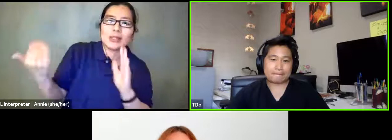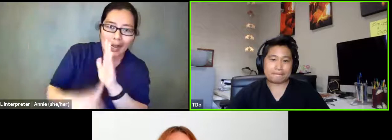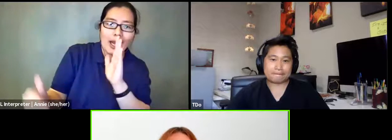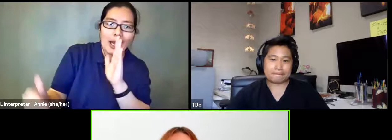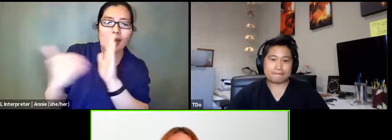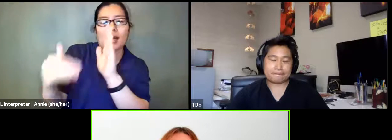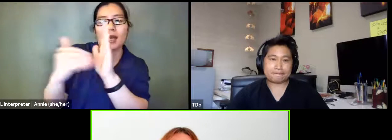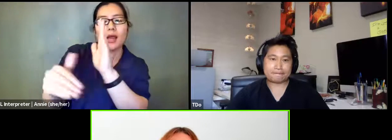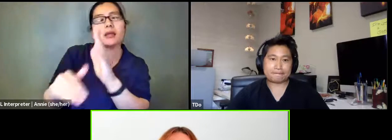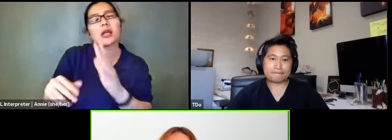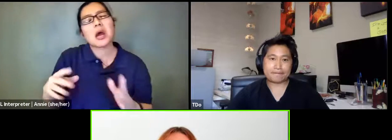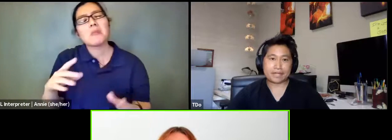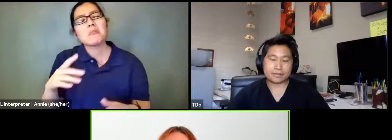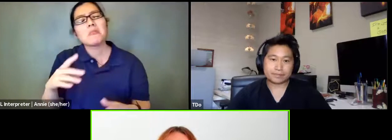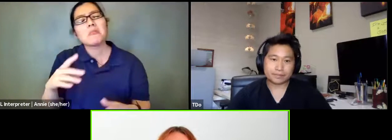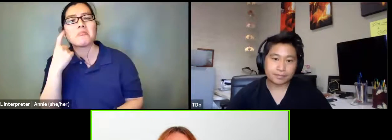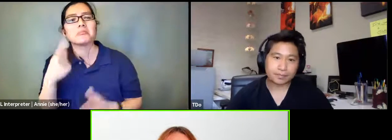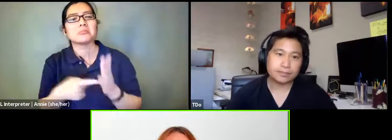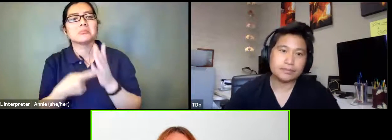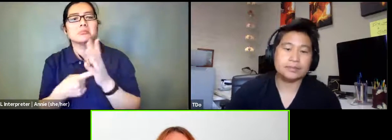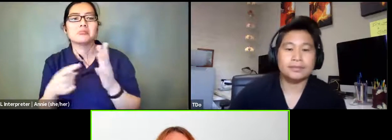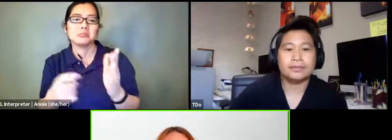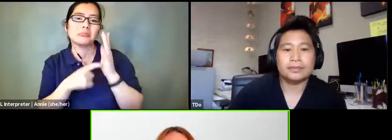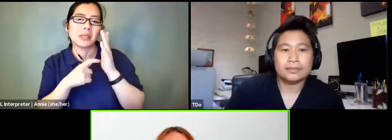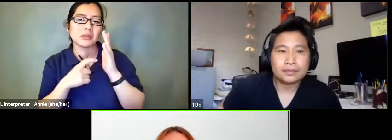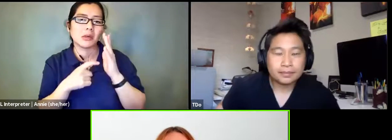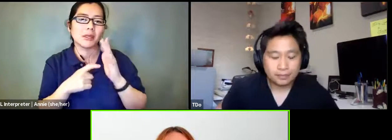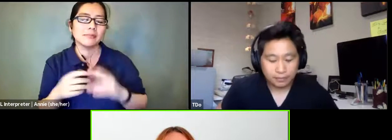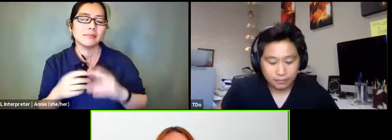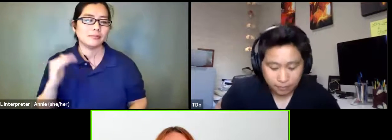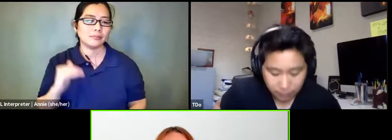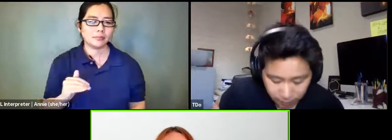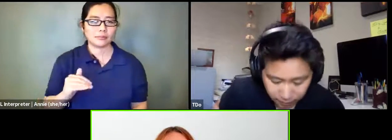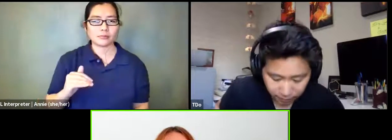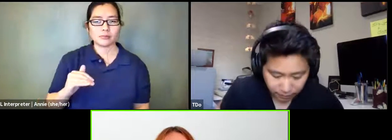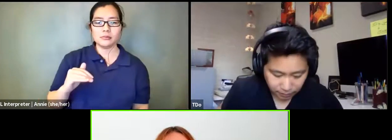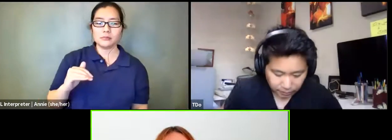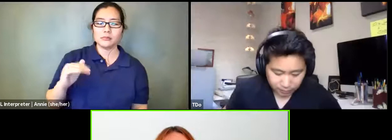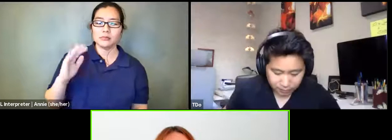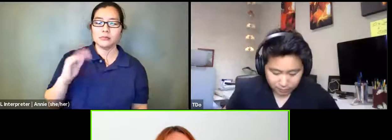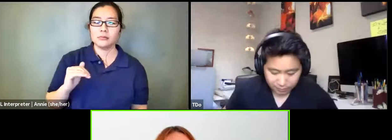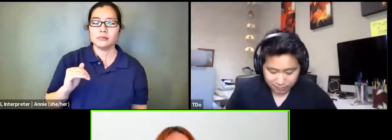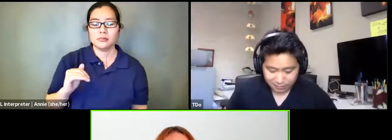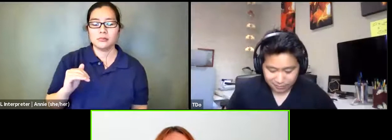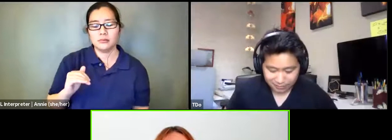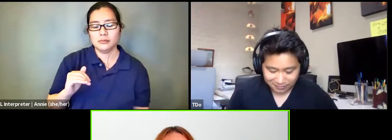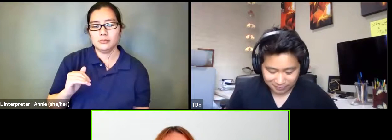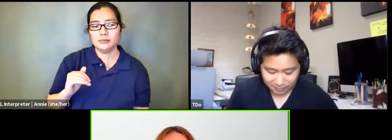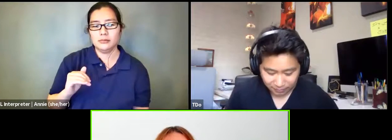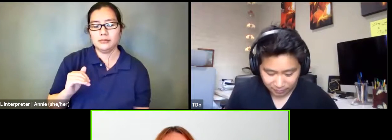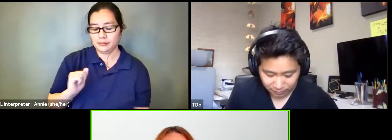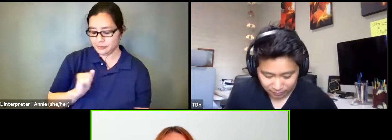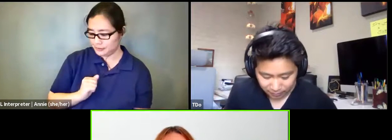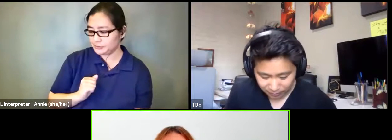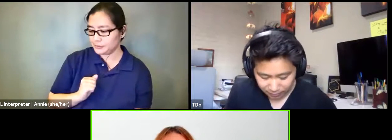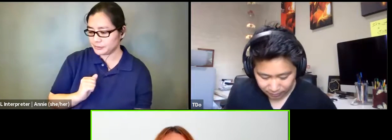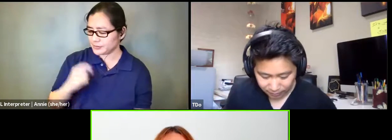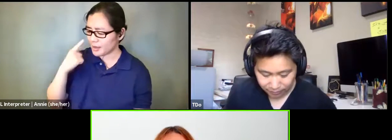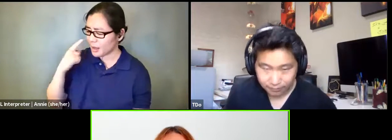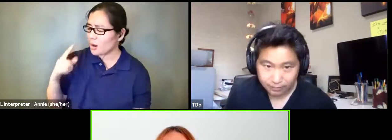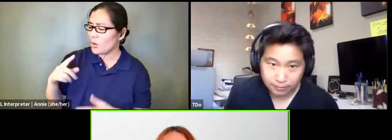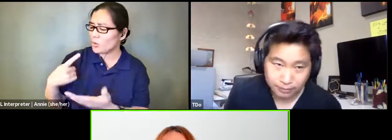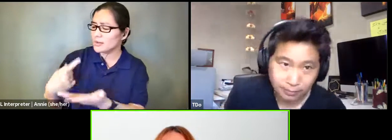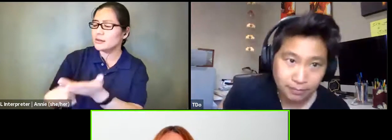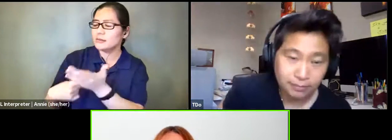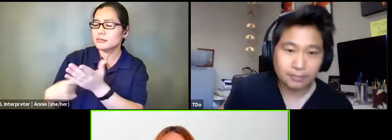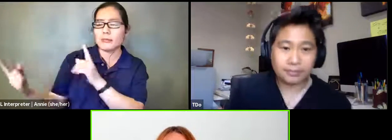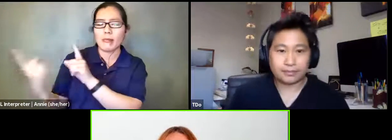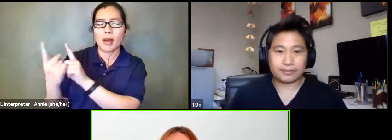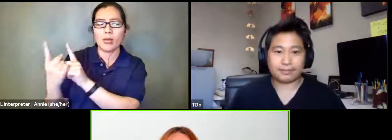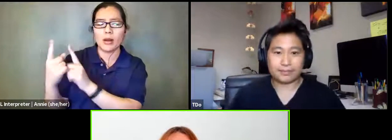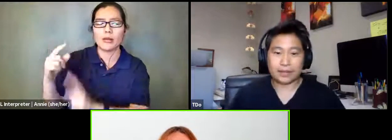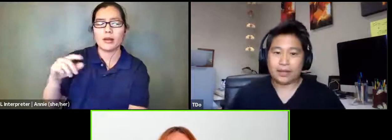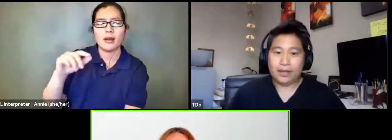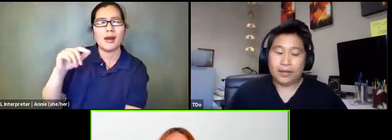We talked, I think it was last season, with Andrea Tatum about the emotional tax